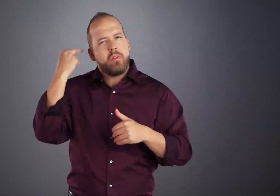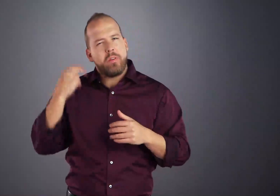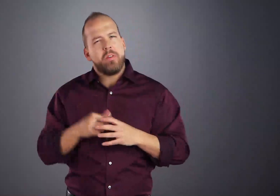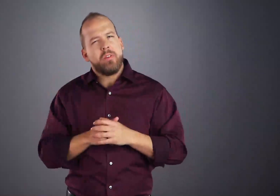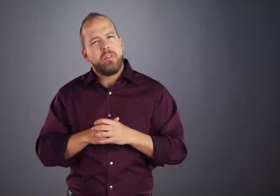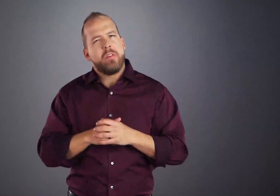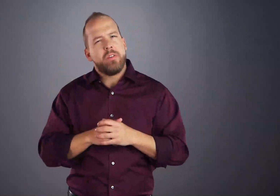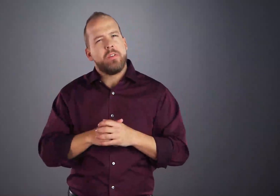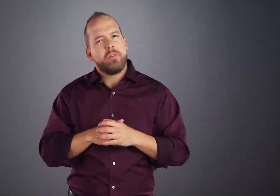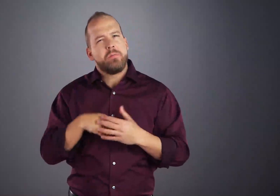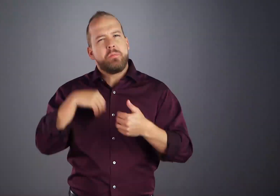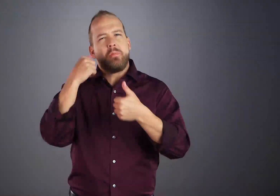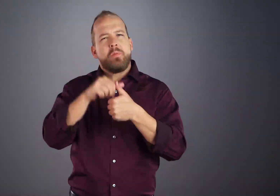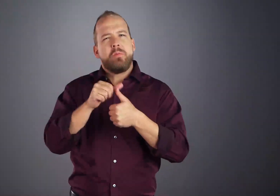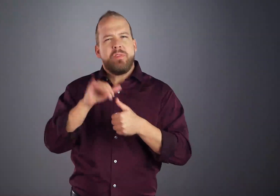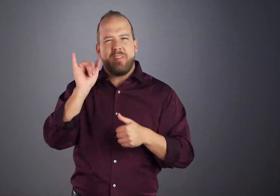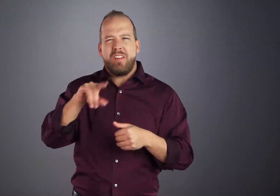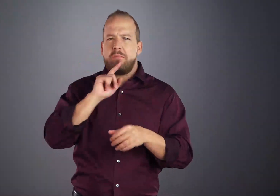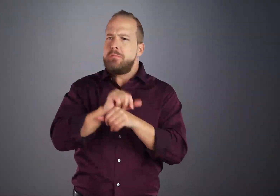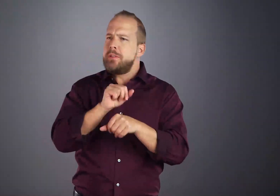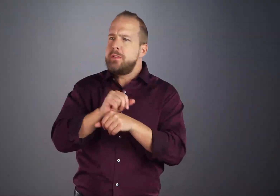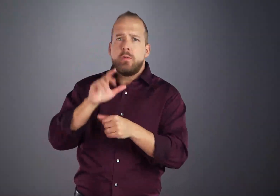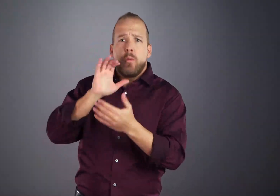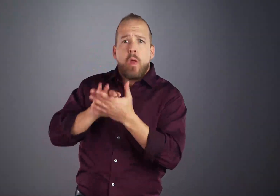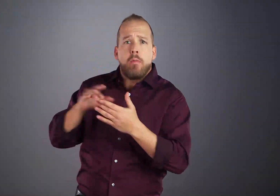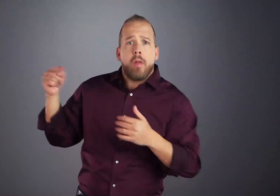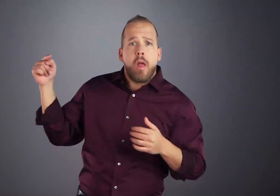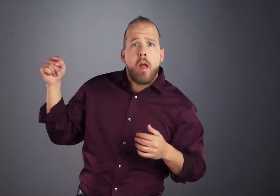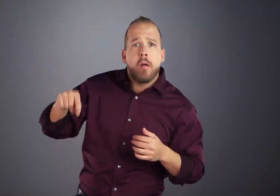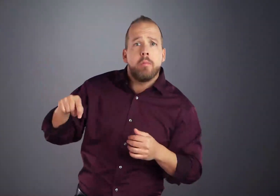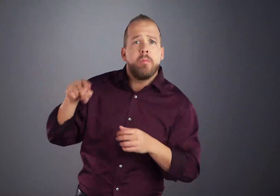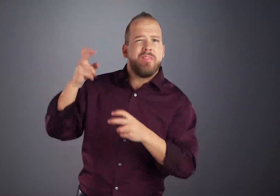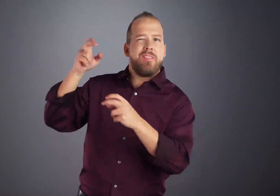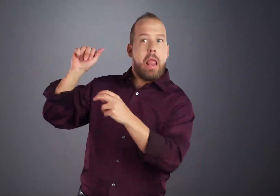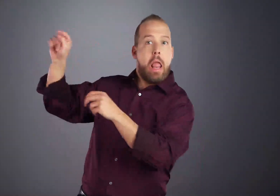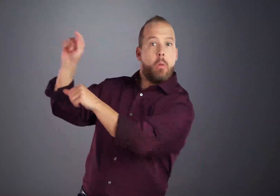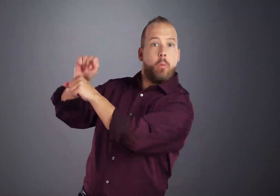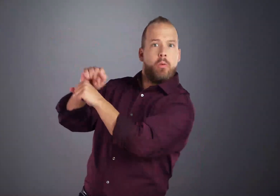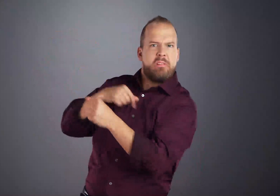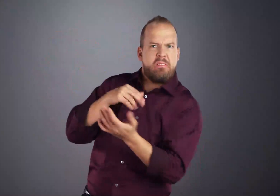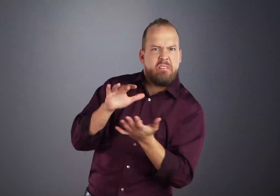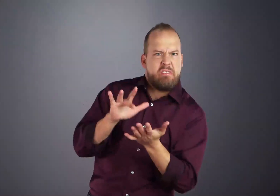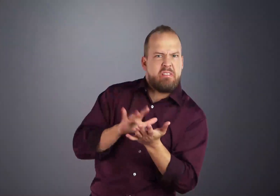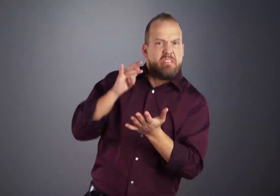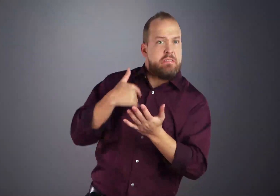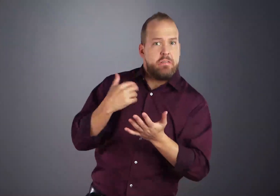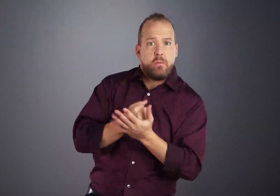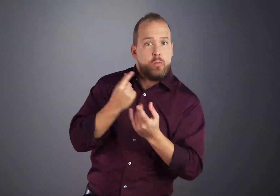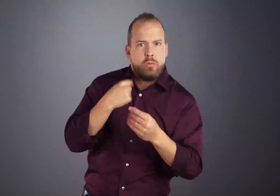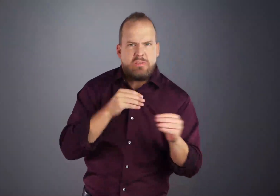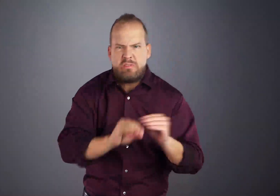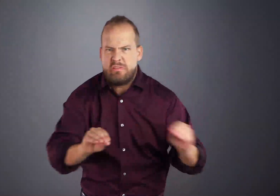My wife was at work. I wondered whether I dared hide a full bottle of gin near the head of our bed.